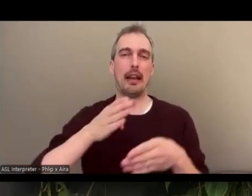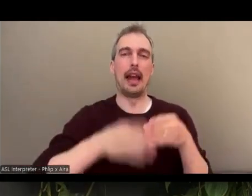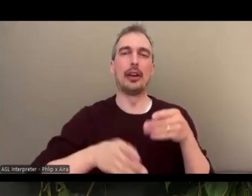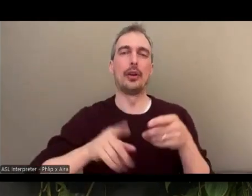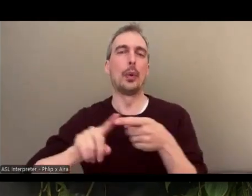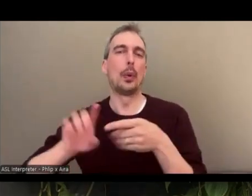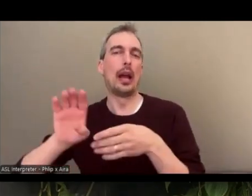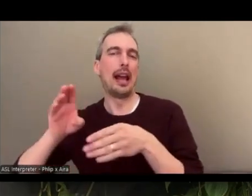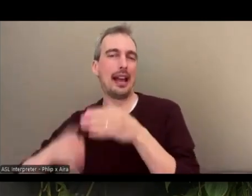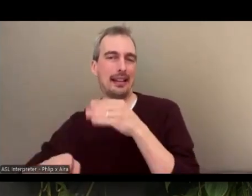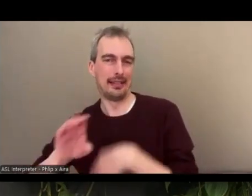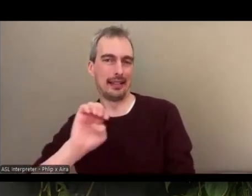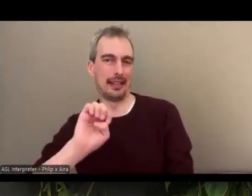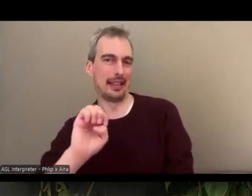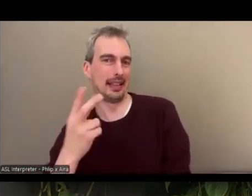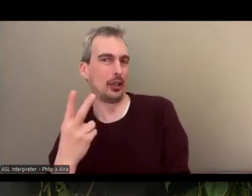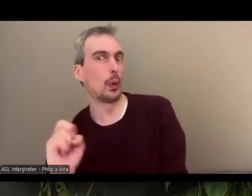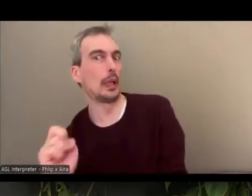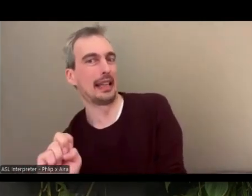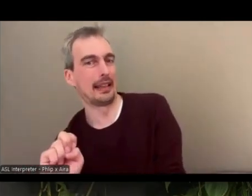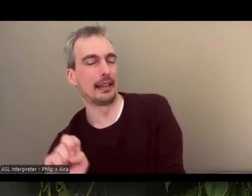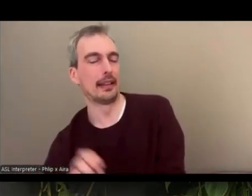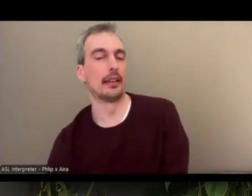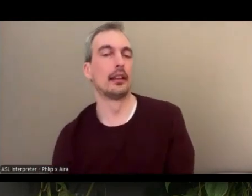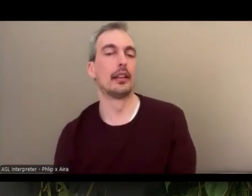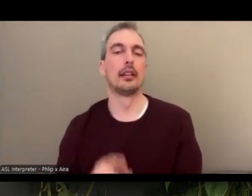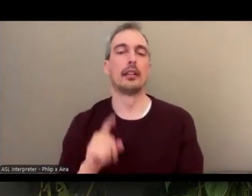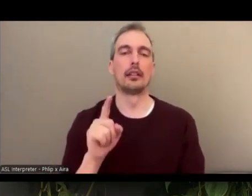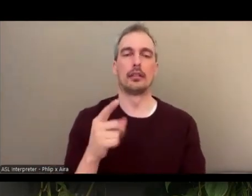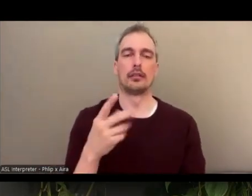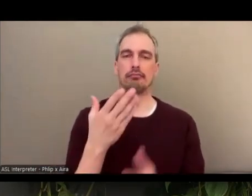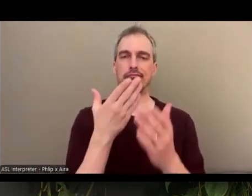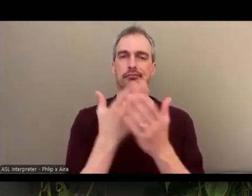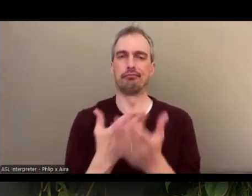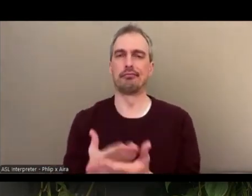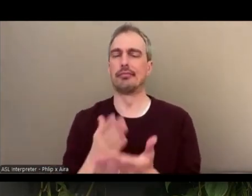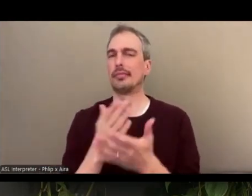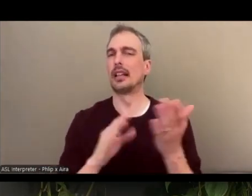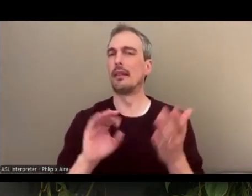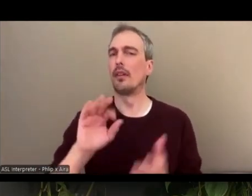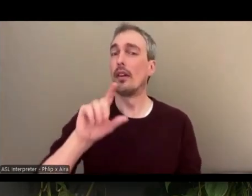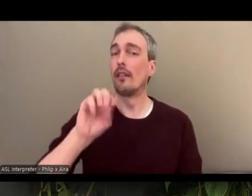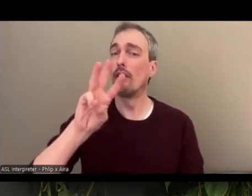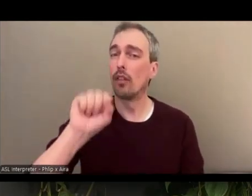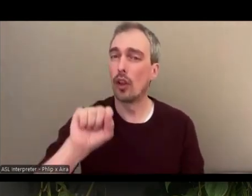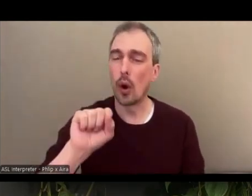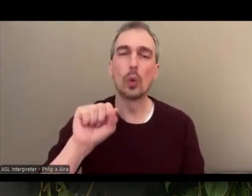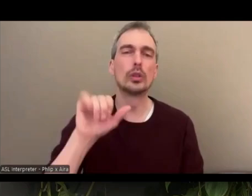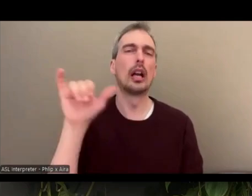Those validate flows through a user interface. So, for example, logging in, creating a project, creating a task, that kind of thing.